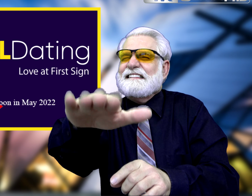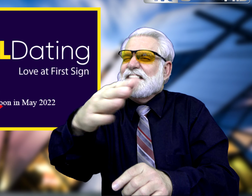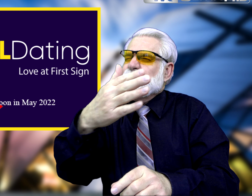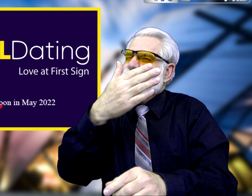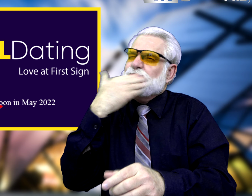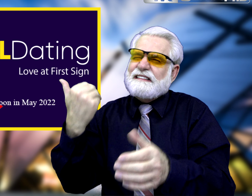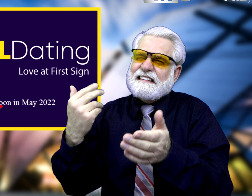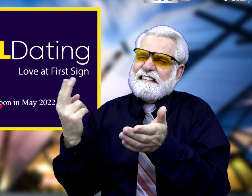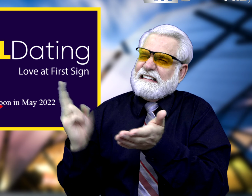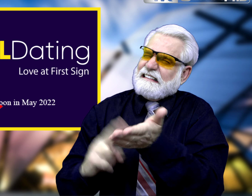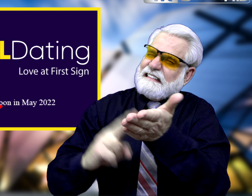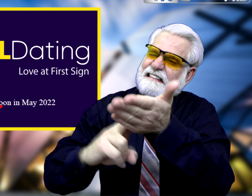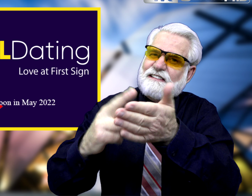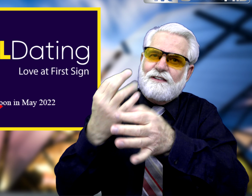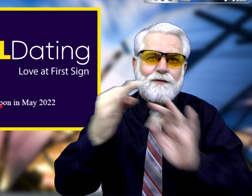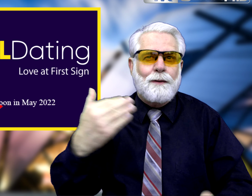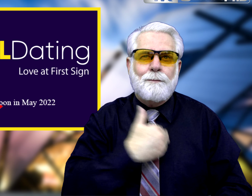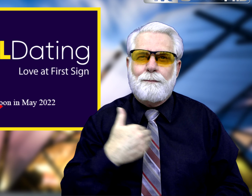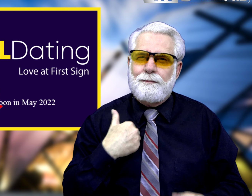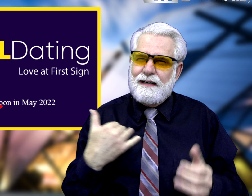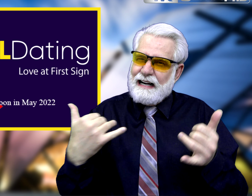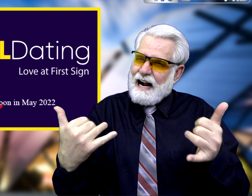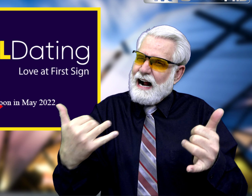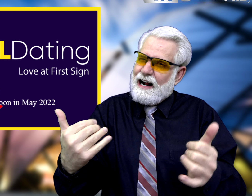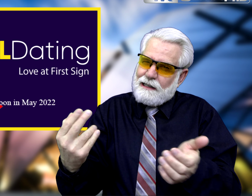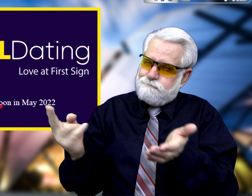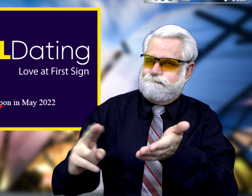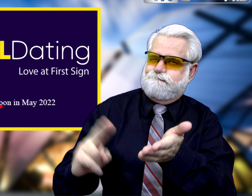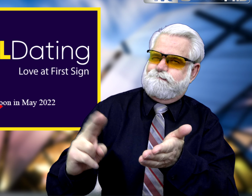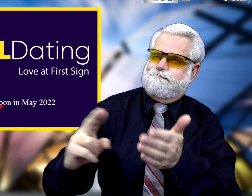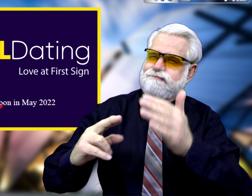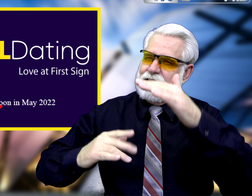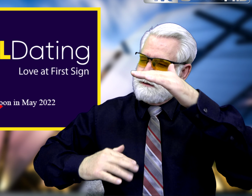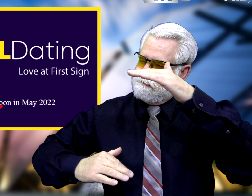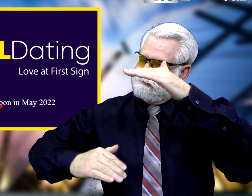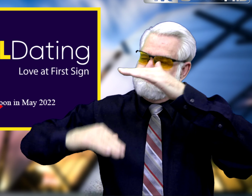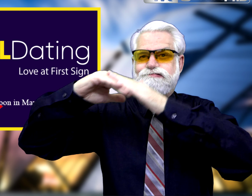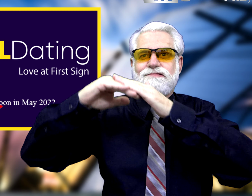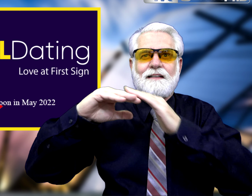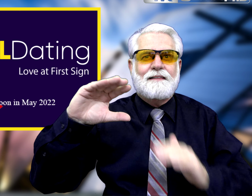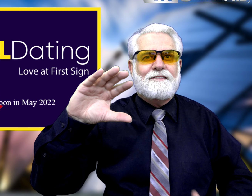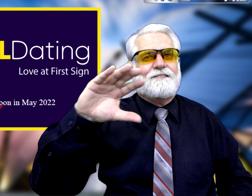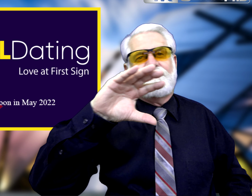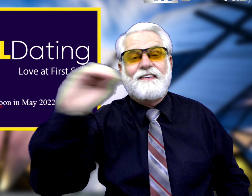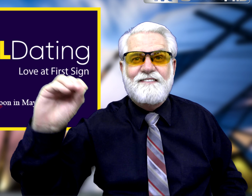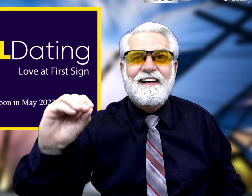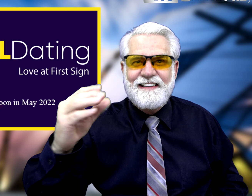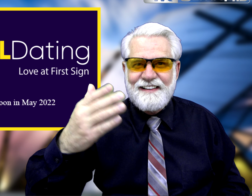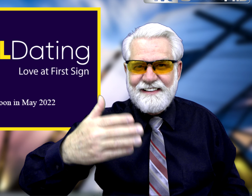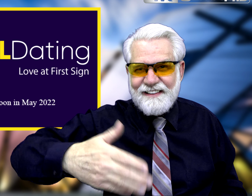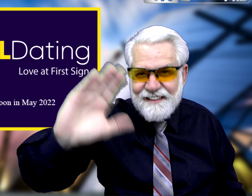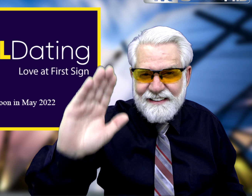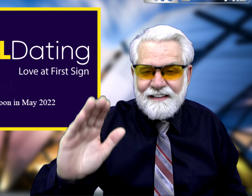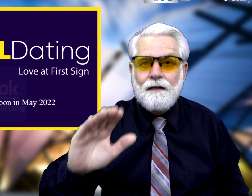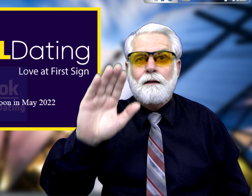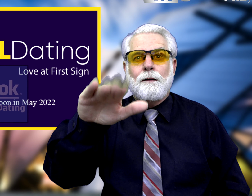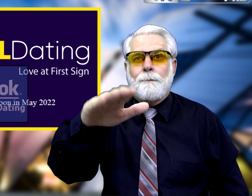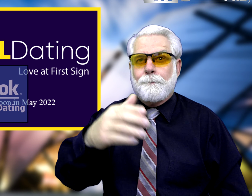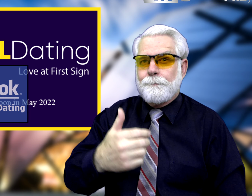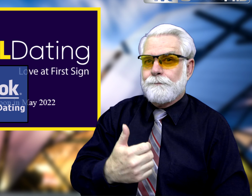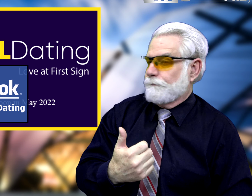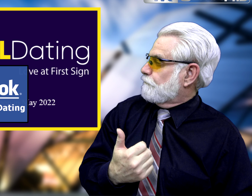Better sign up and become a member now so that you can get the free three months. It will fill fast to 50!